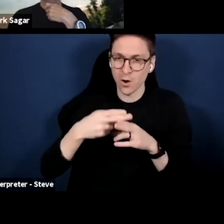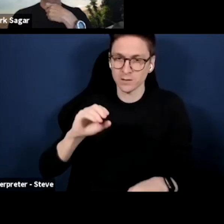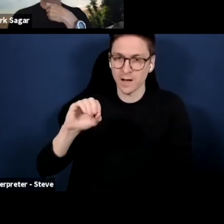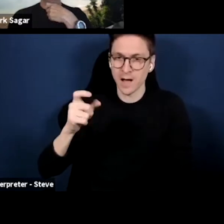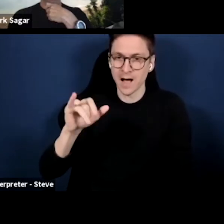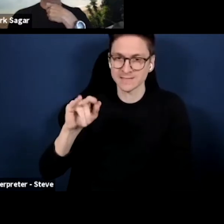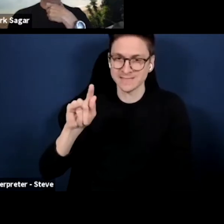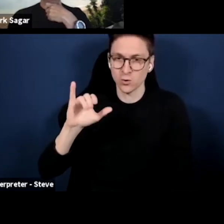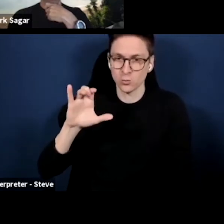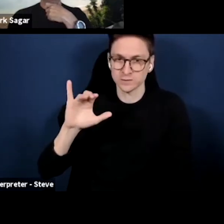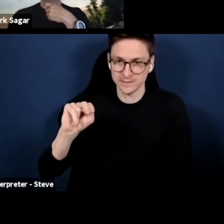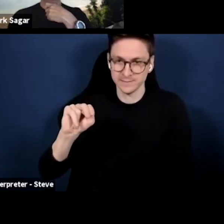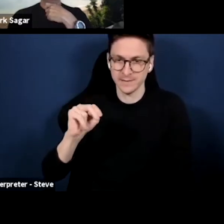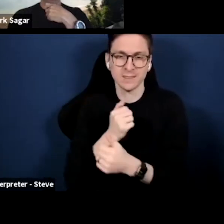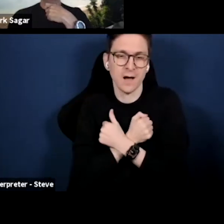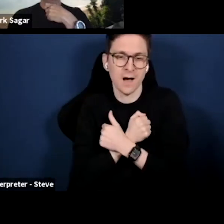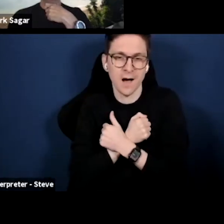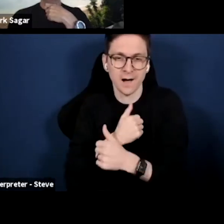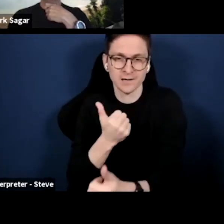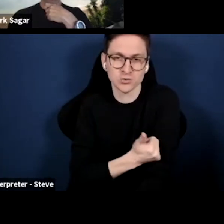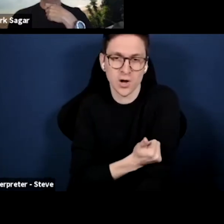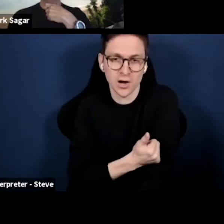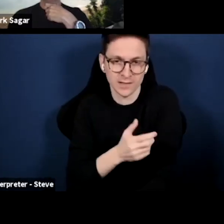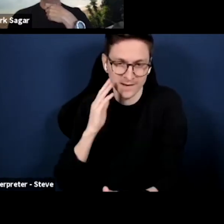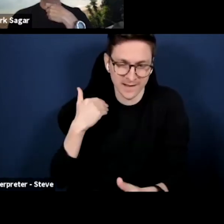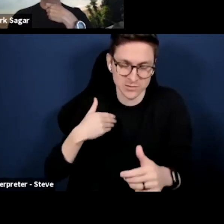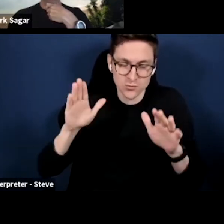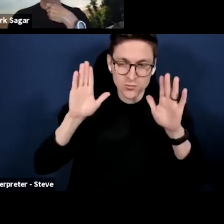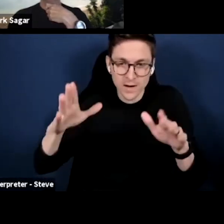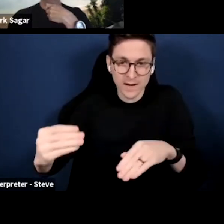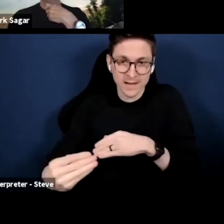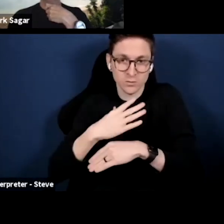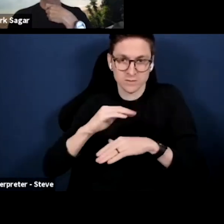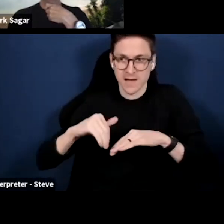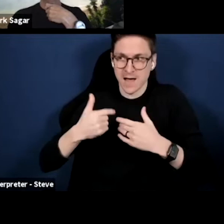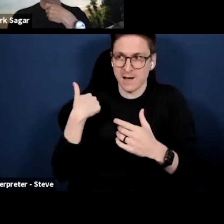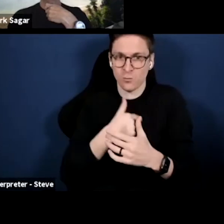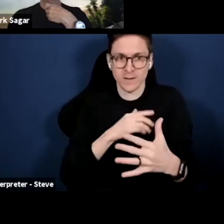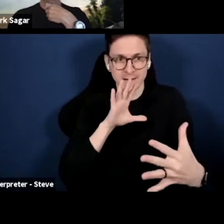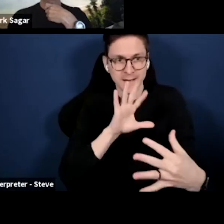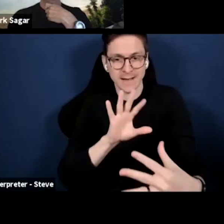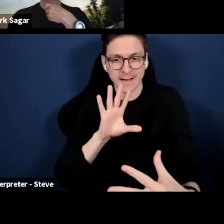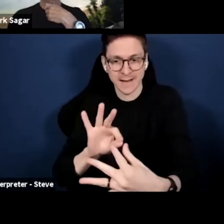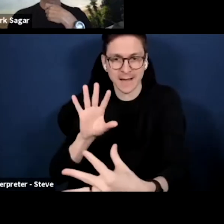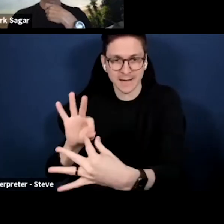also has an amazing effect on how we connect with other people i'm going to increase her levels of